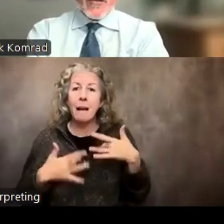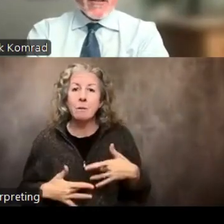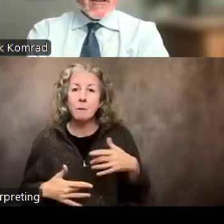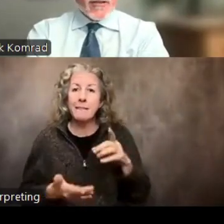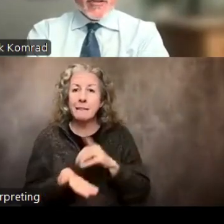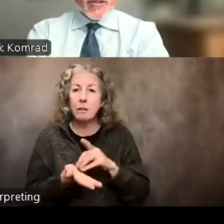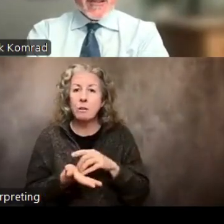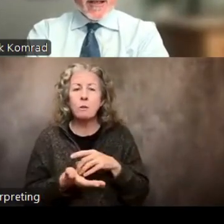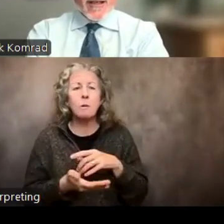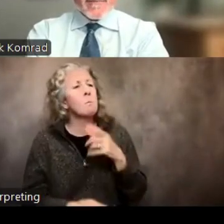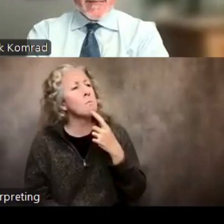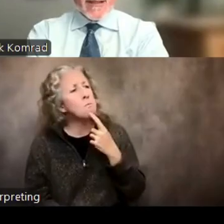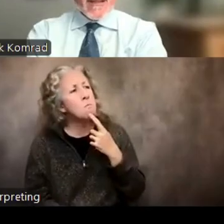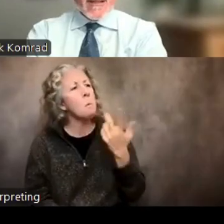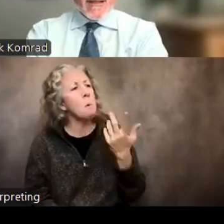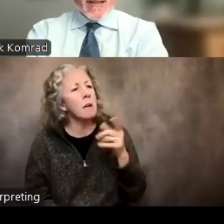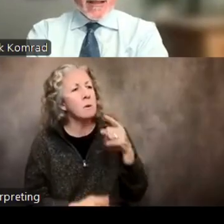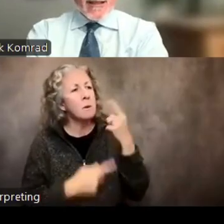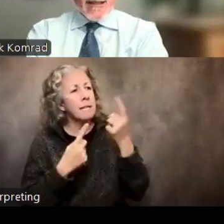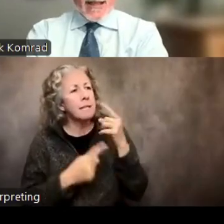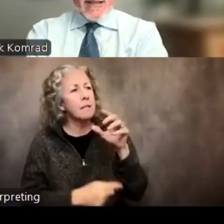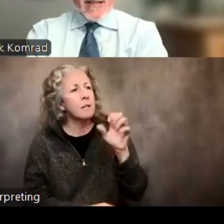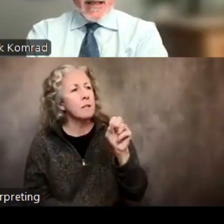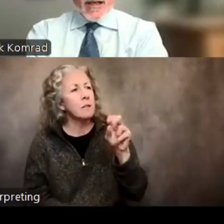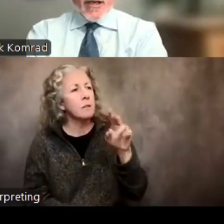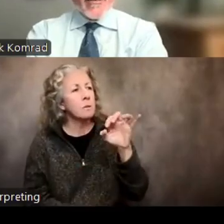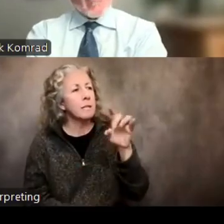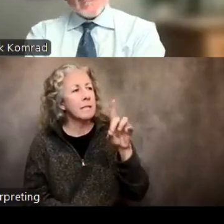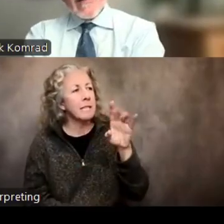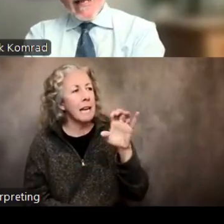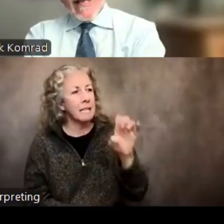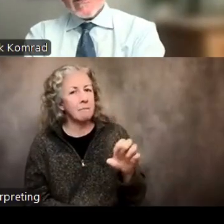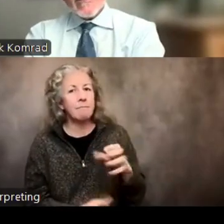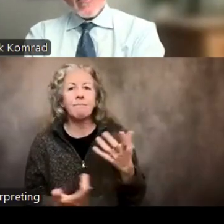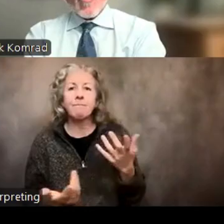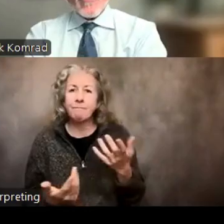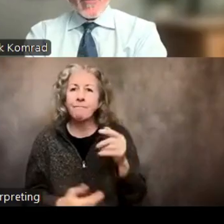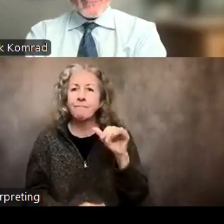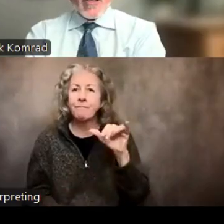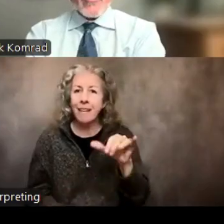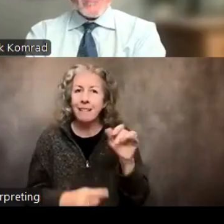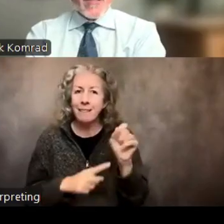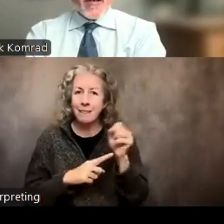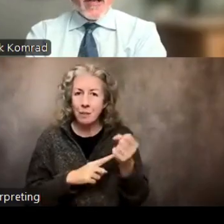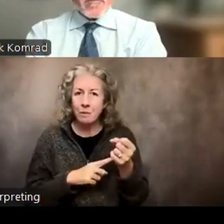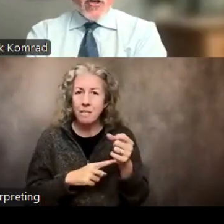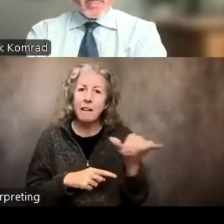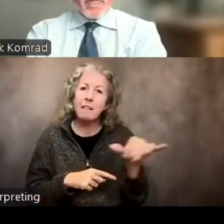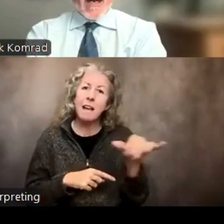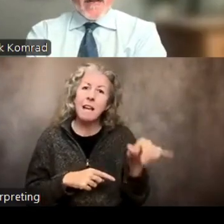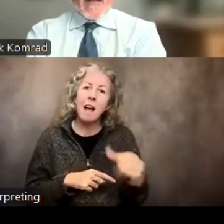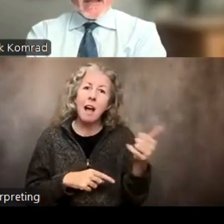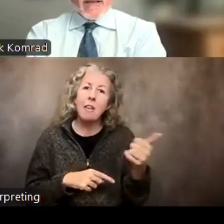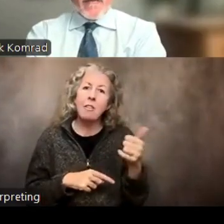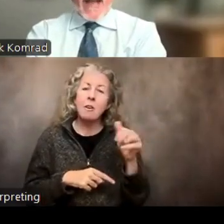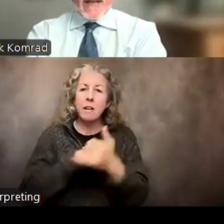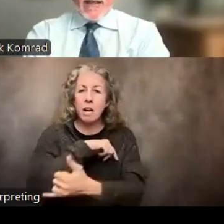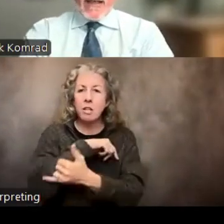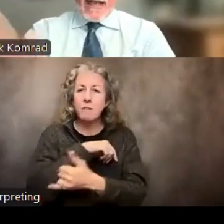considered suicide? That's the scenario now, as in all the other countries, there is pushback on this, and in fact, a